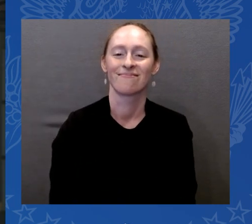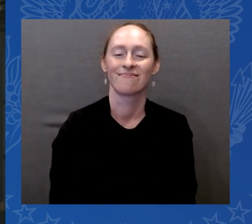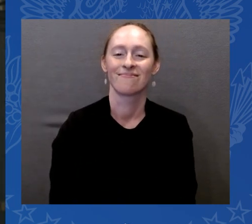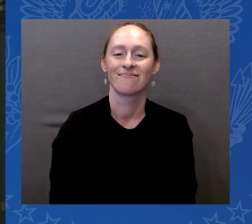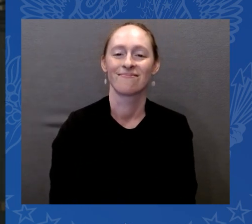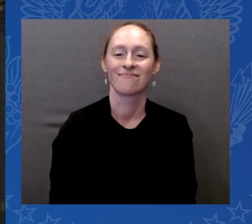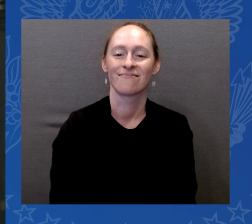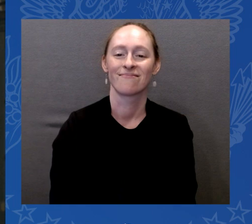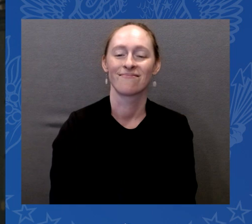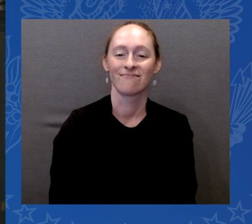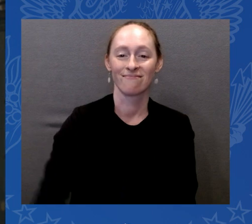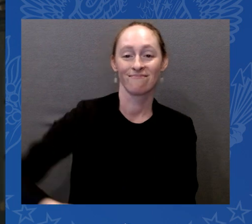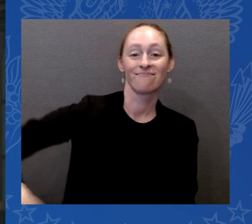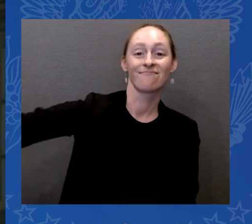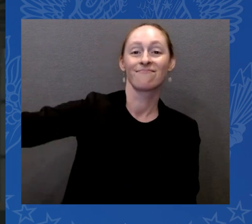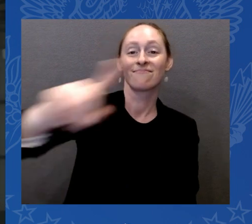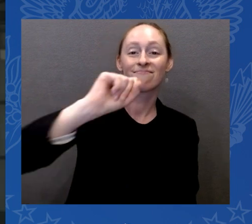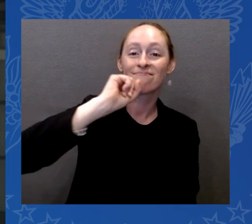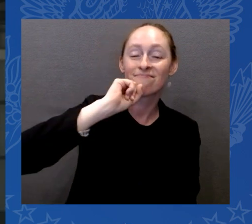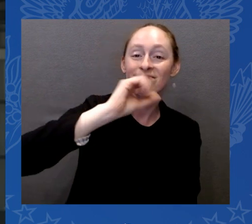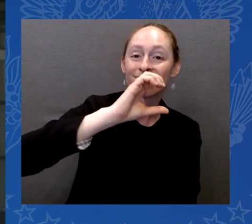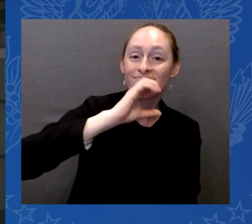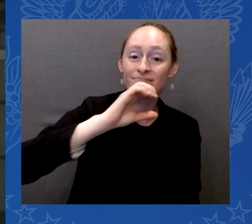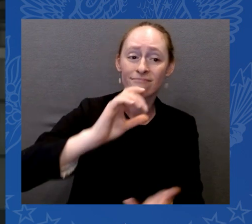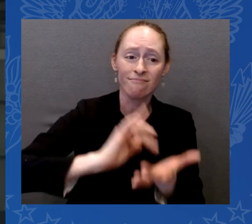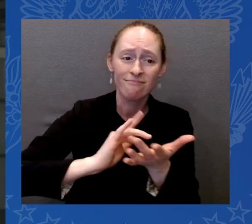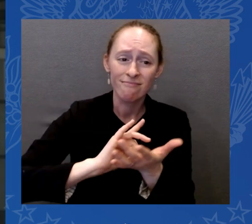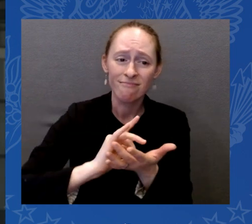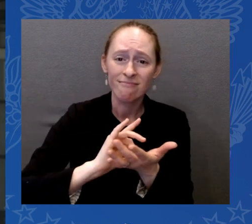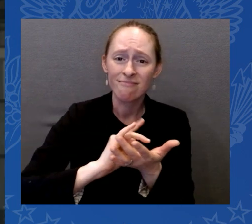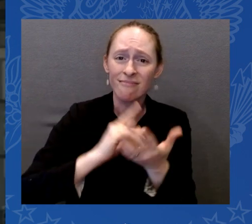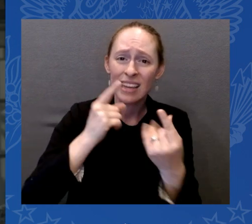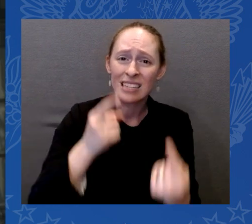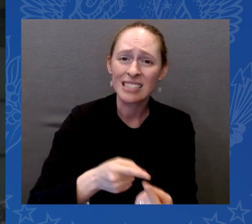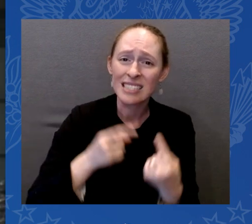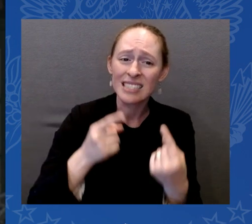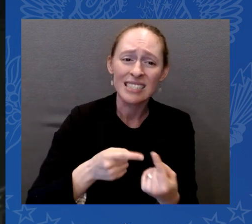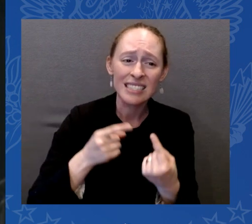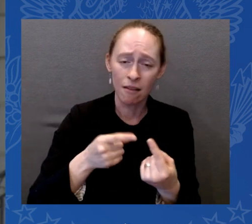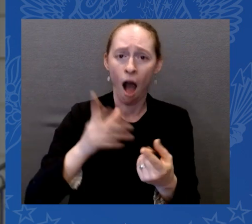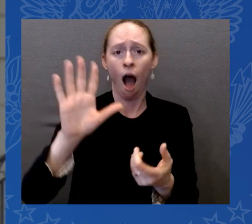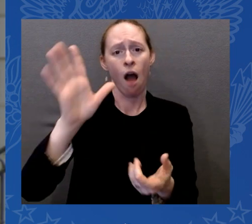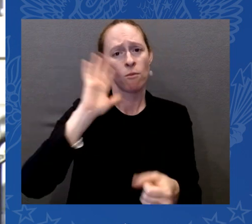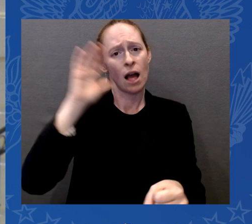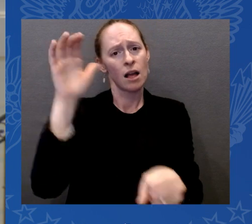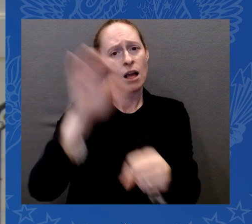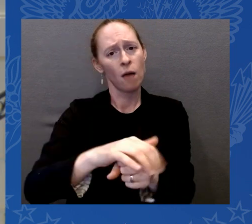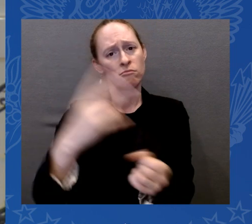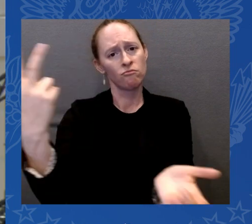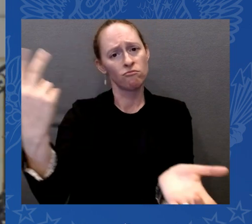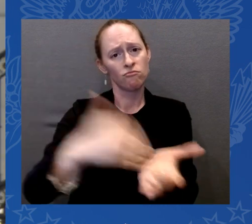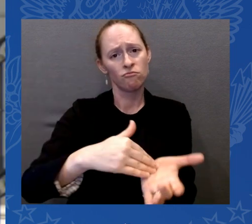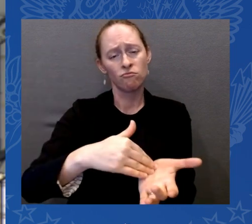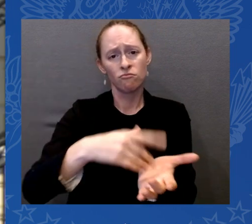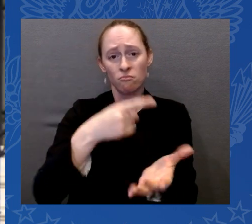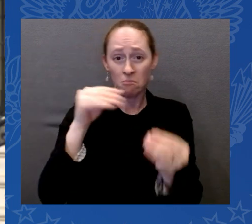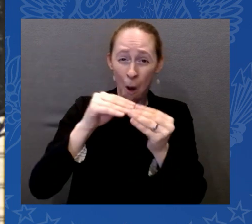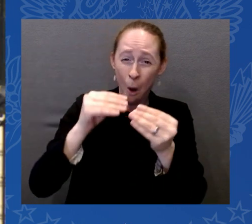for their prescription drugs limited to $2,000 a year. They cannot pay a penny more than $2,000 a year